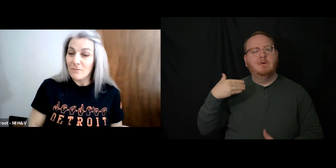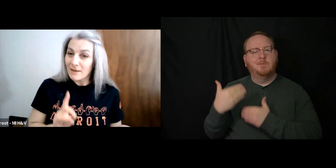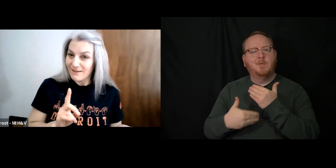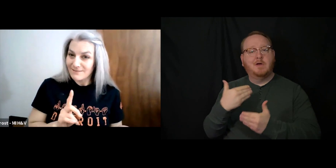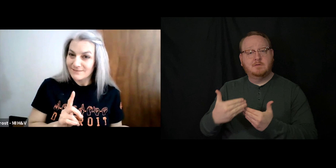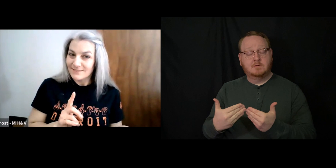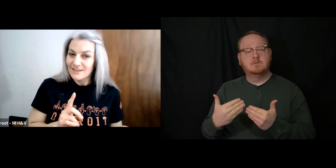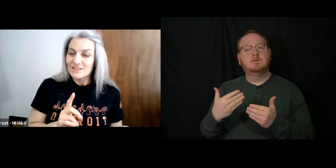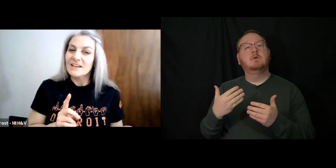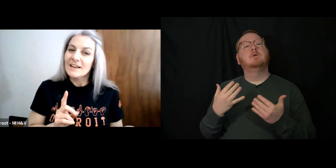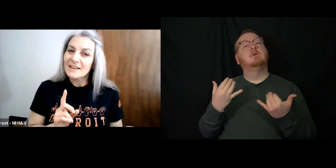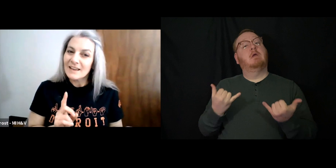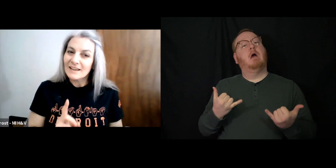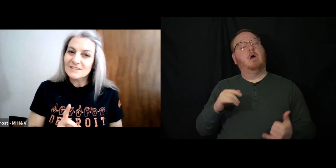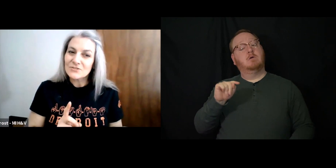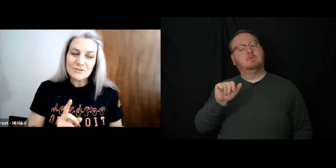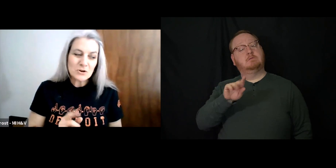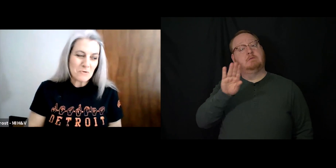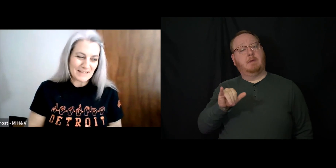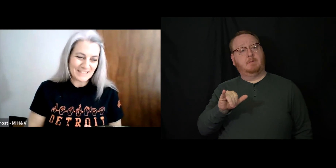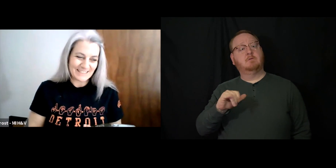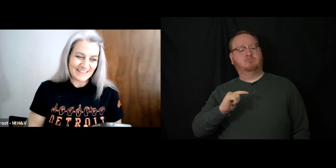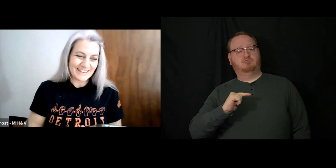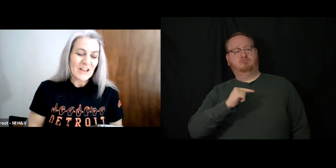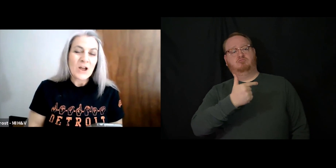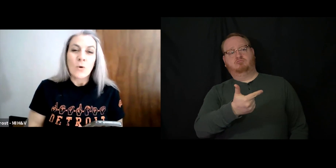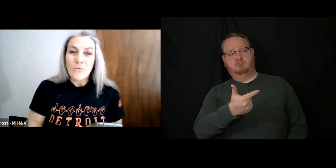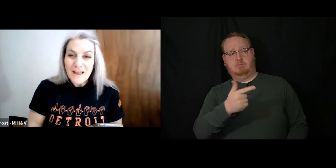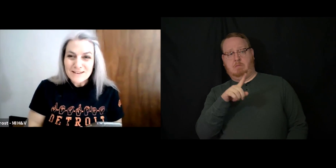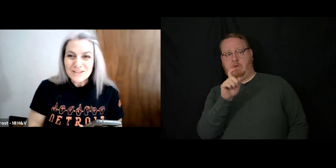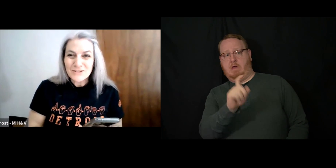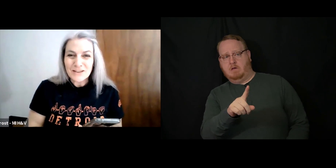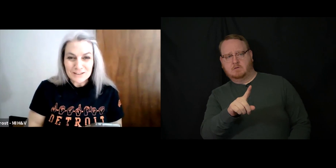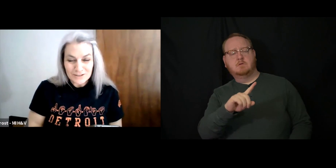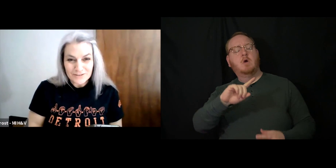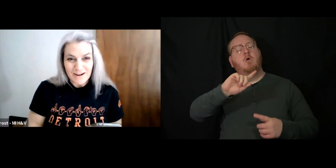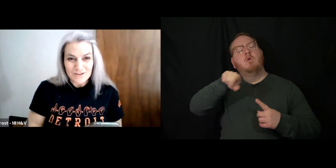you a minute to answer your question when to include our